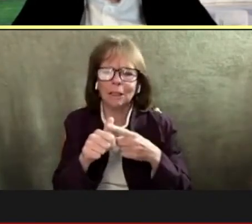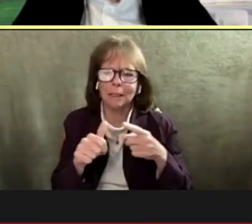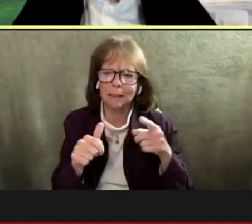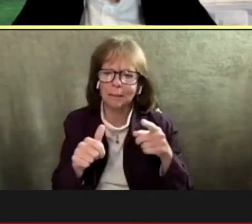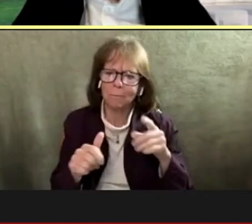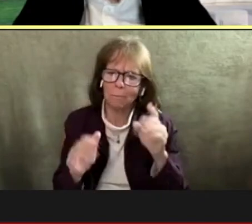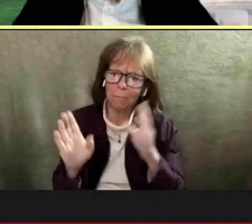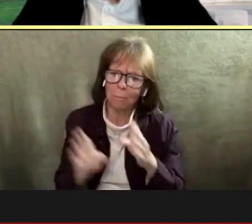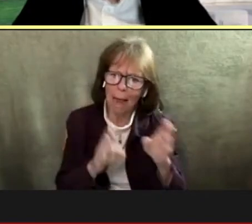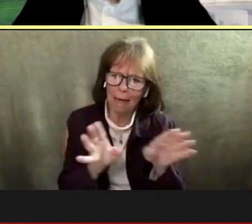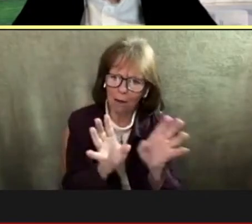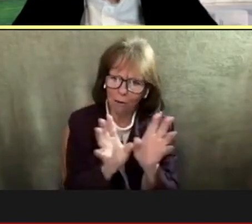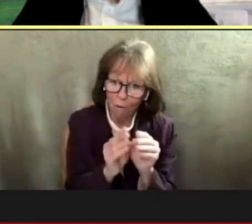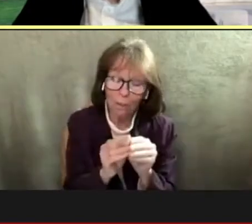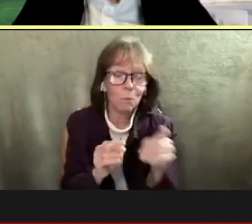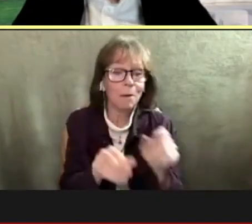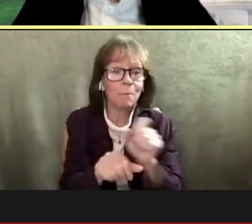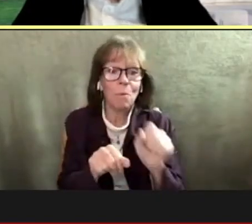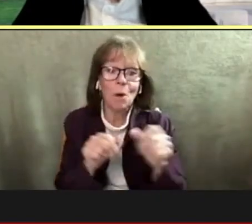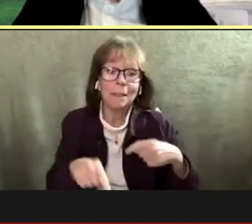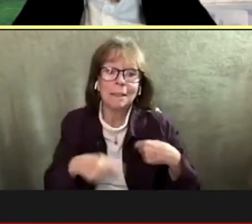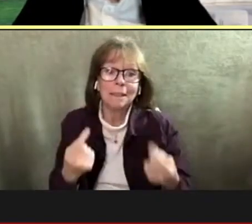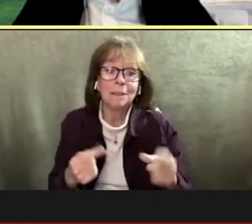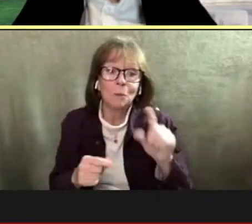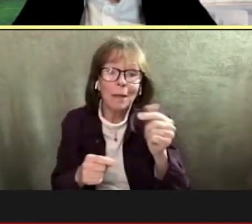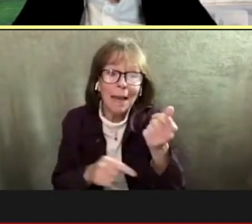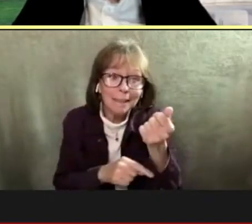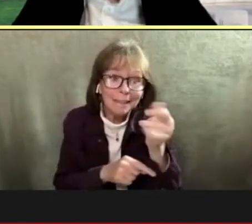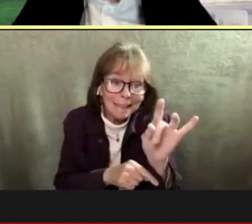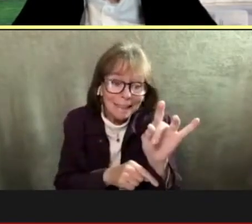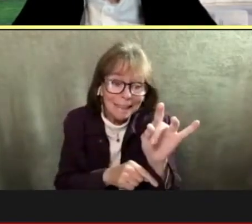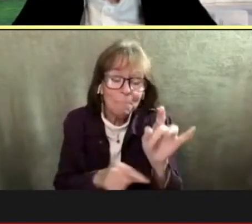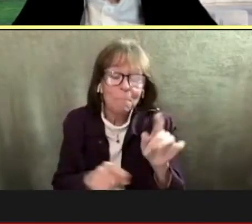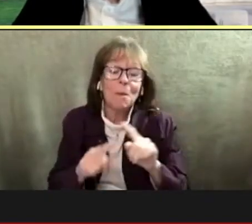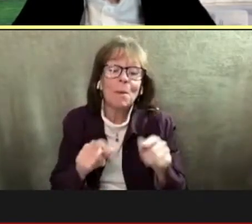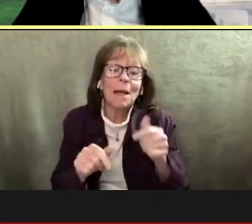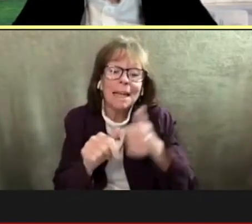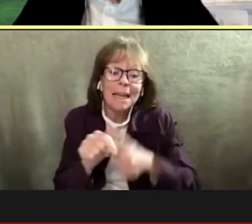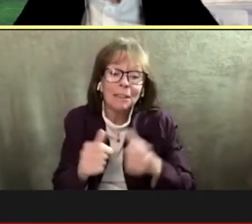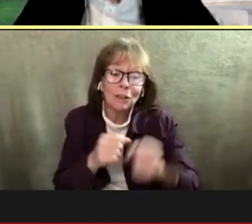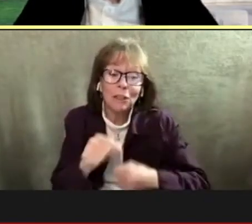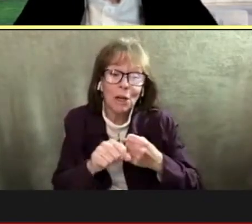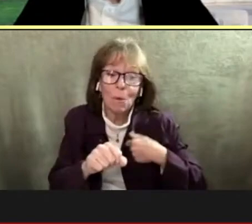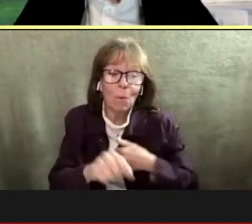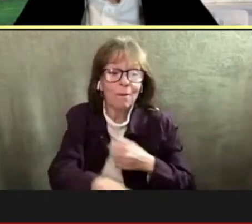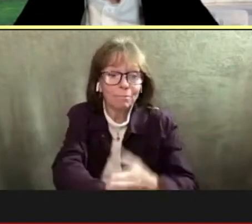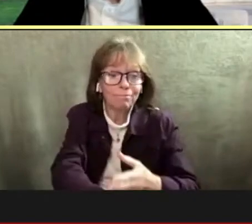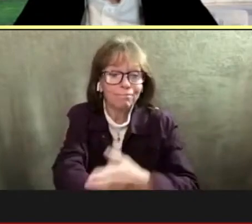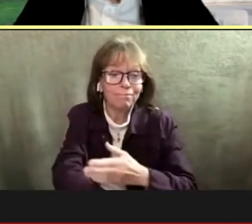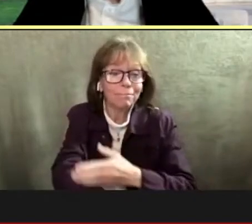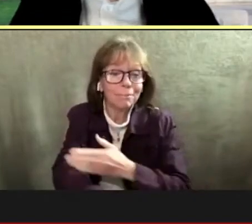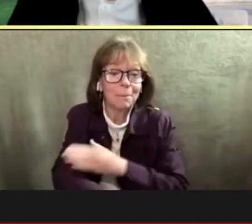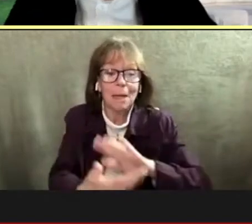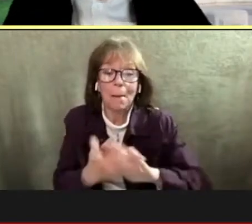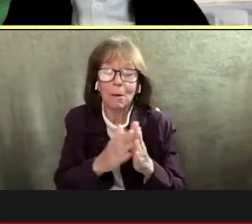But over time and through the work, it brought them to a higher level. And I do want to share our values, vision, and